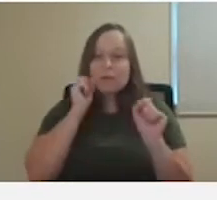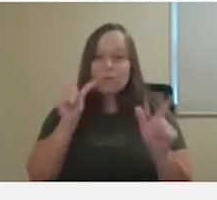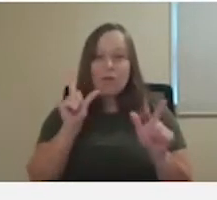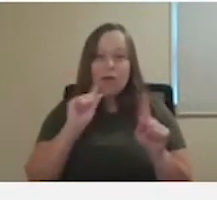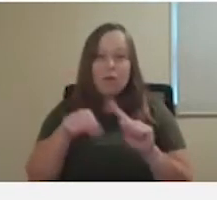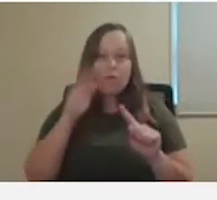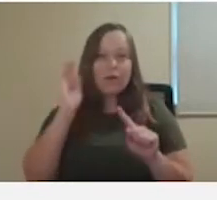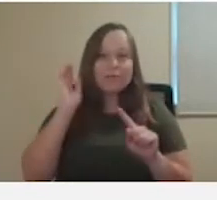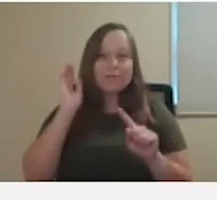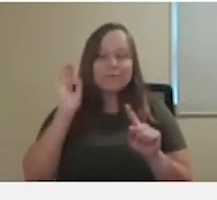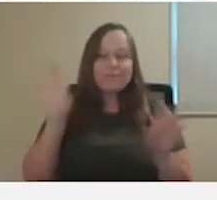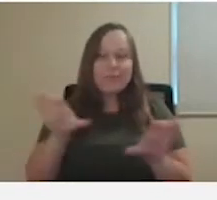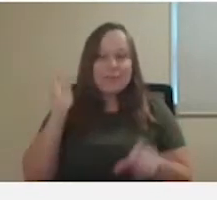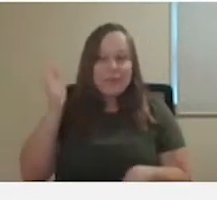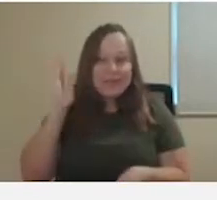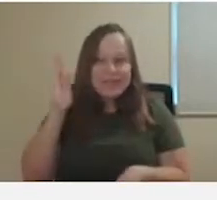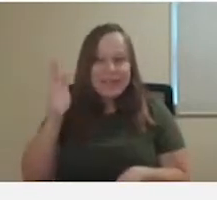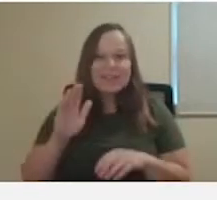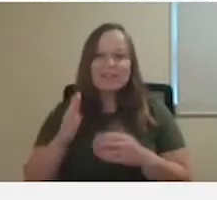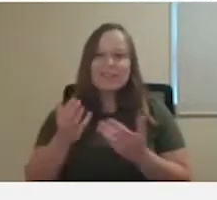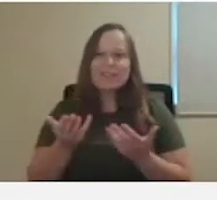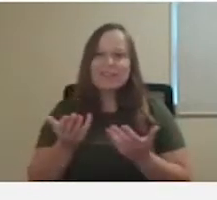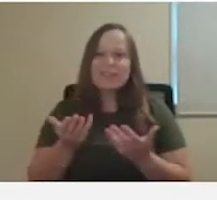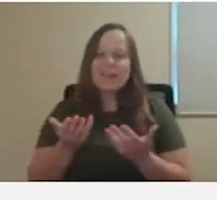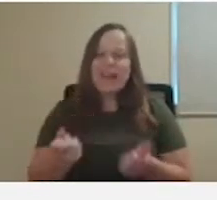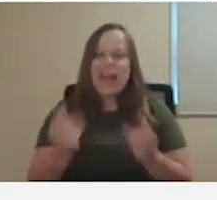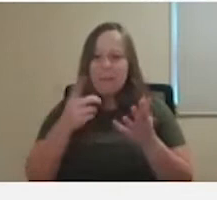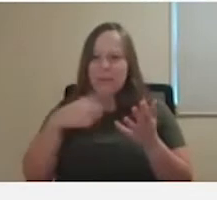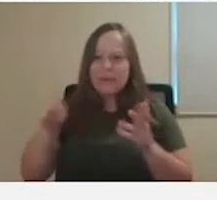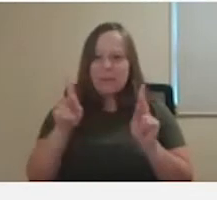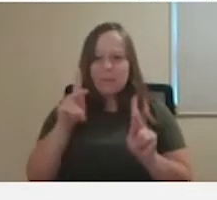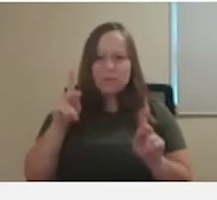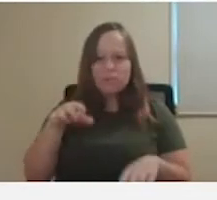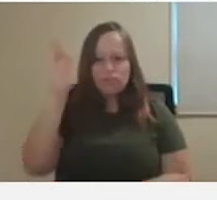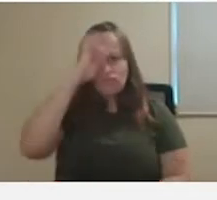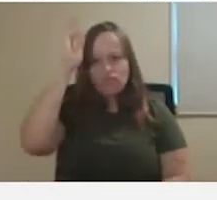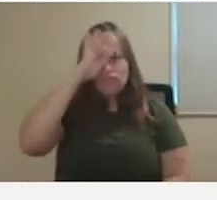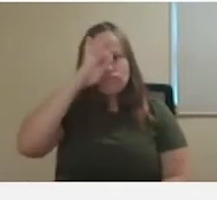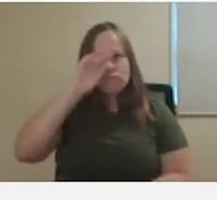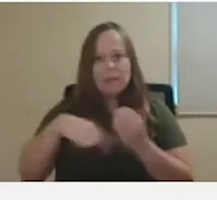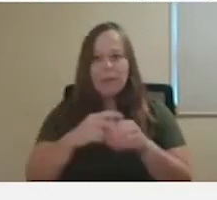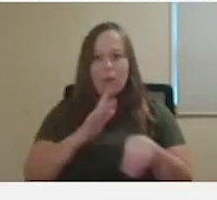presentations, how many people aren't aware of this system.